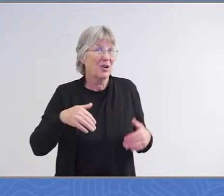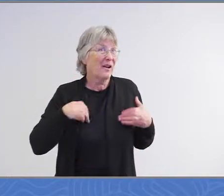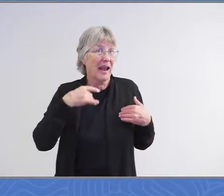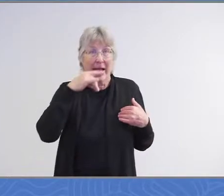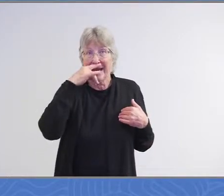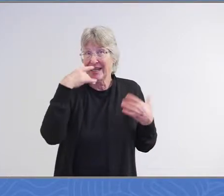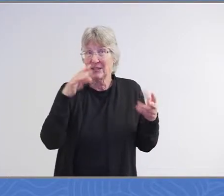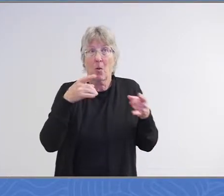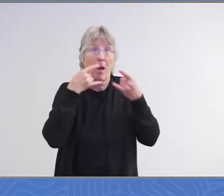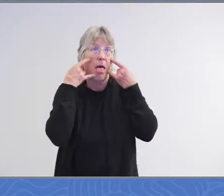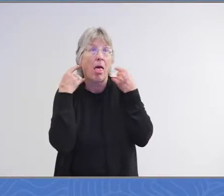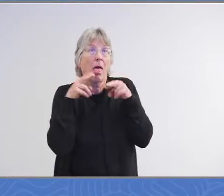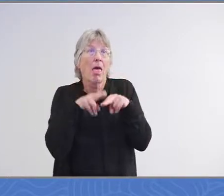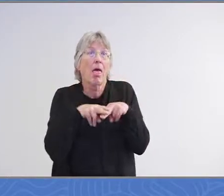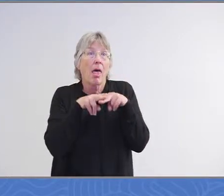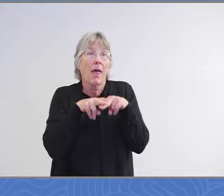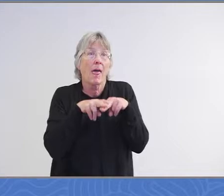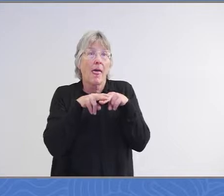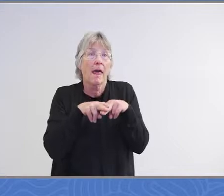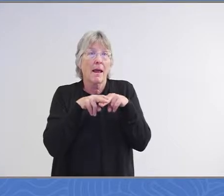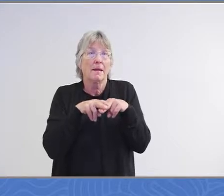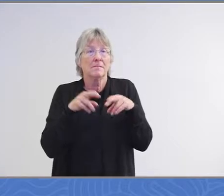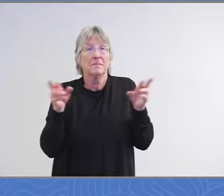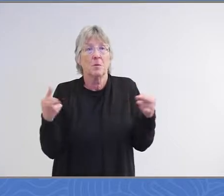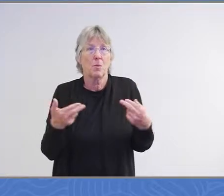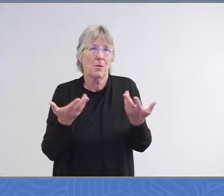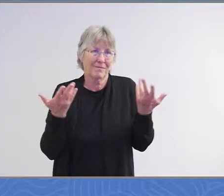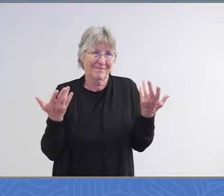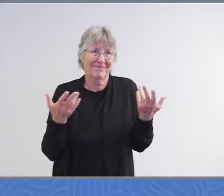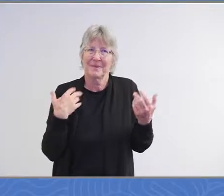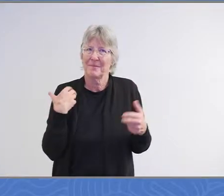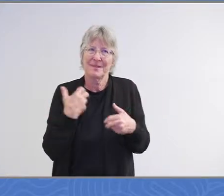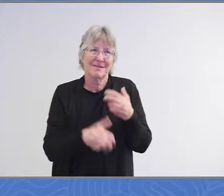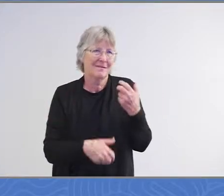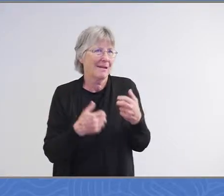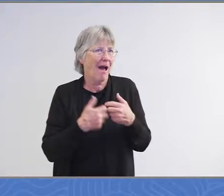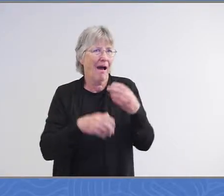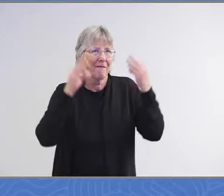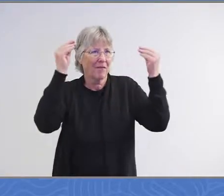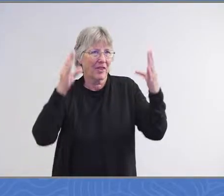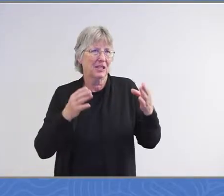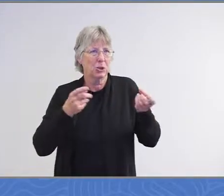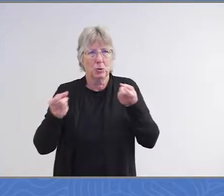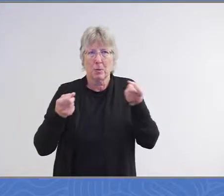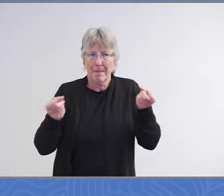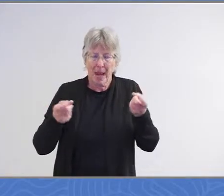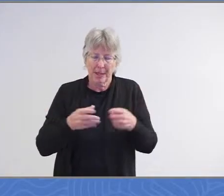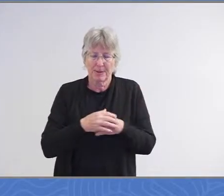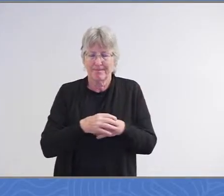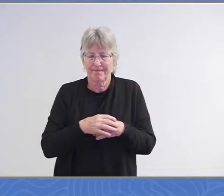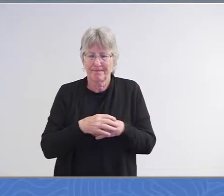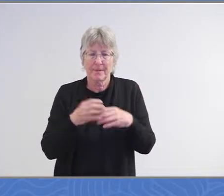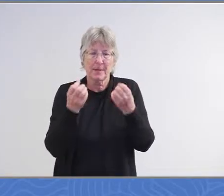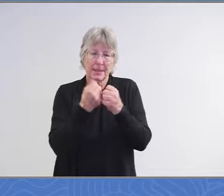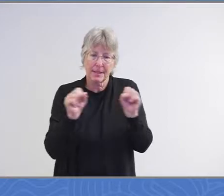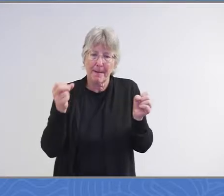while sitting inside of a confined space, so it's gonna be really hard for these teachers to manage. So for the safety of both our teachers